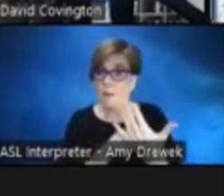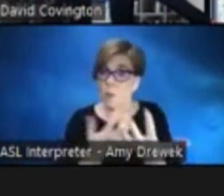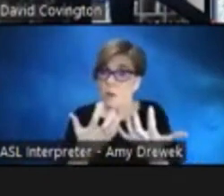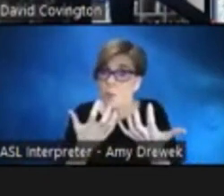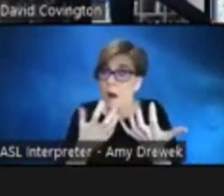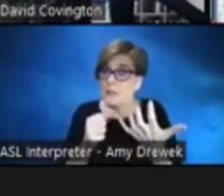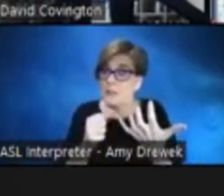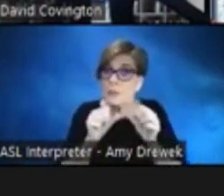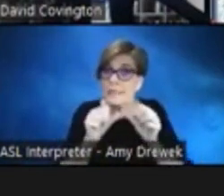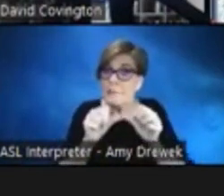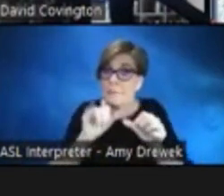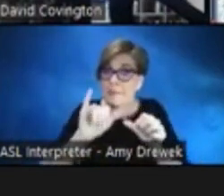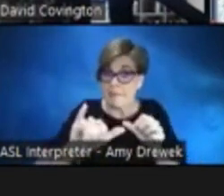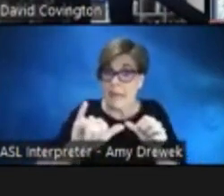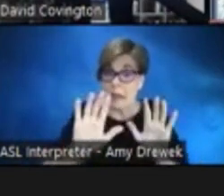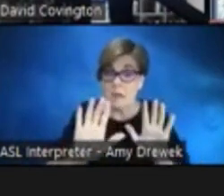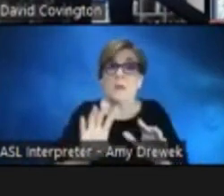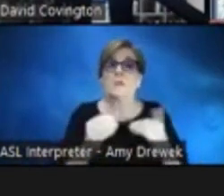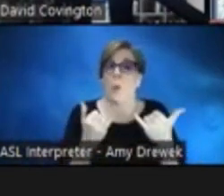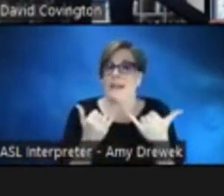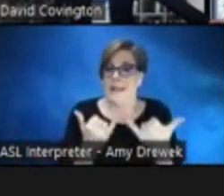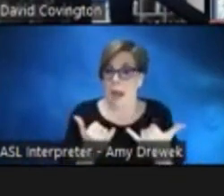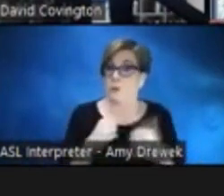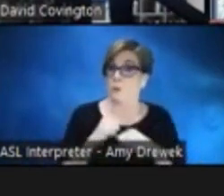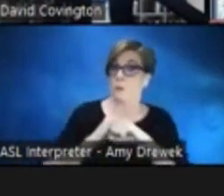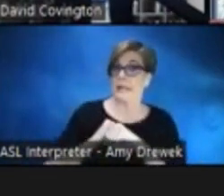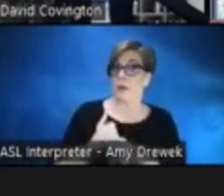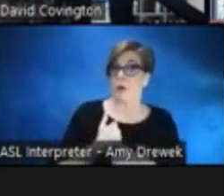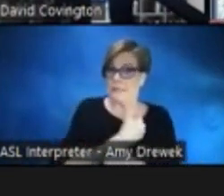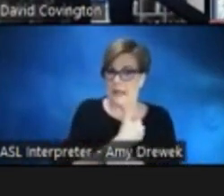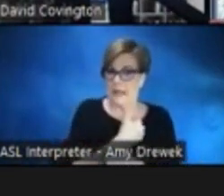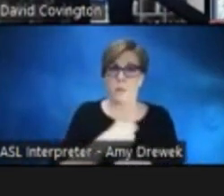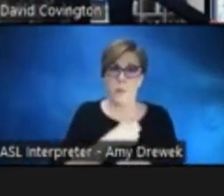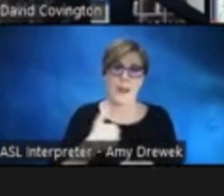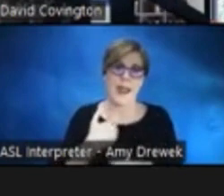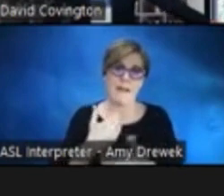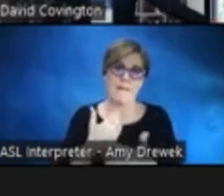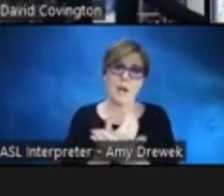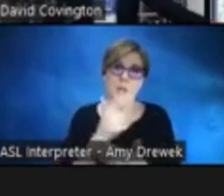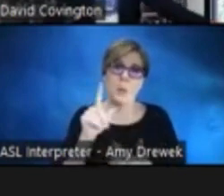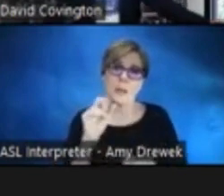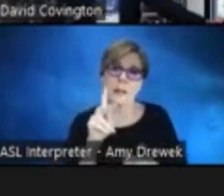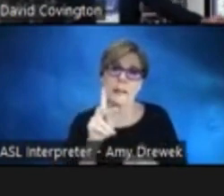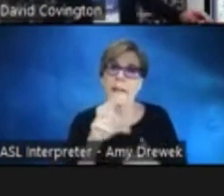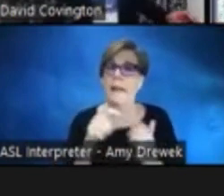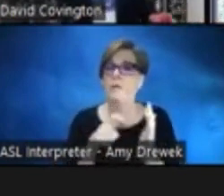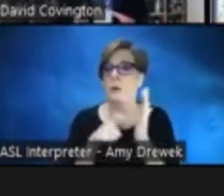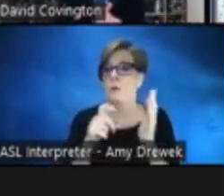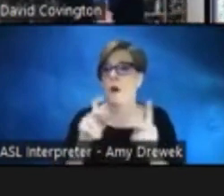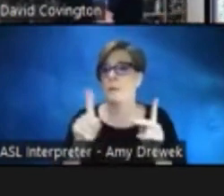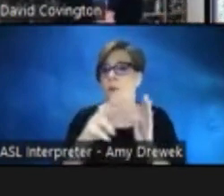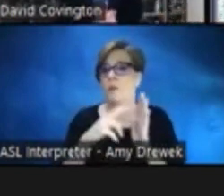WHAT WE ARE DOING IS NOW WE HAVE A NEW LINK AND REQUIRE REGISTRATION.